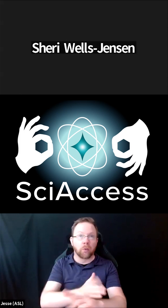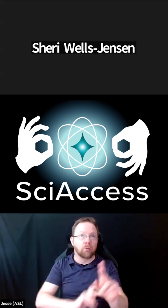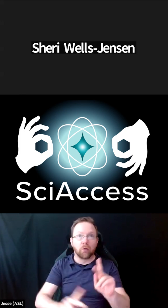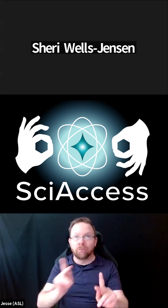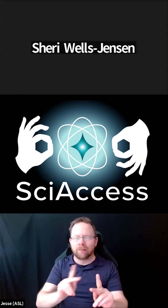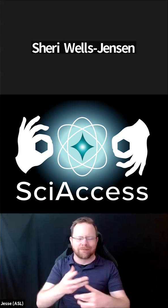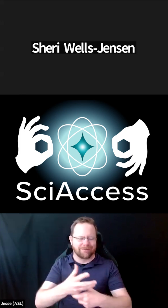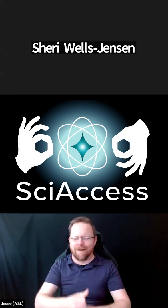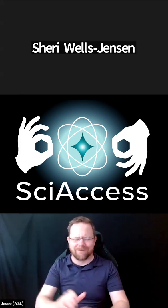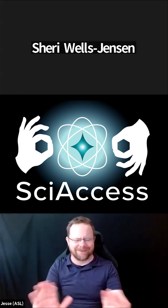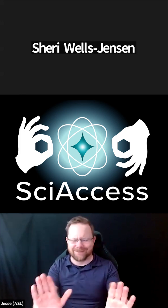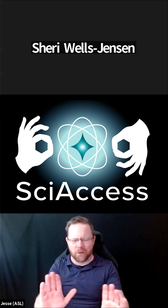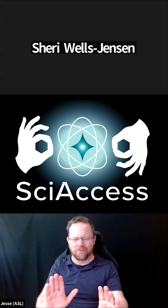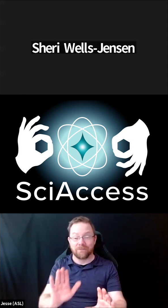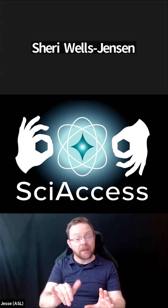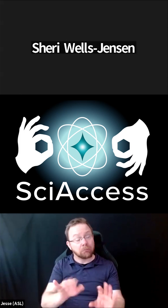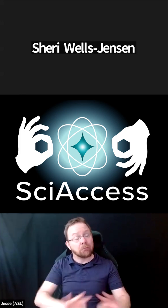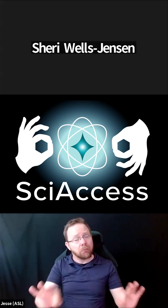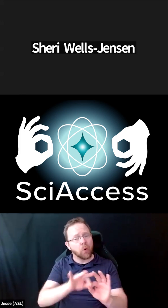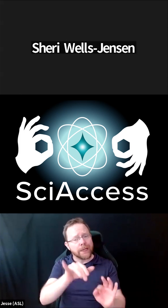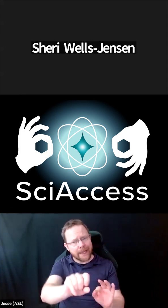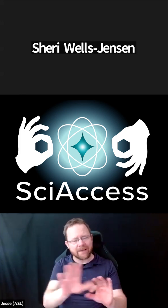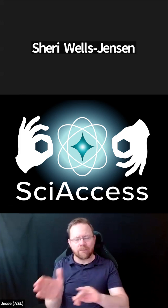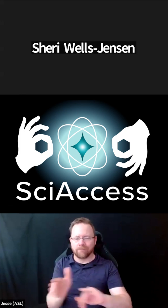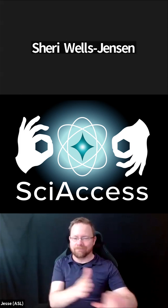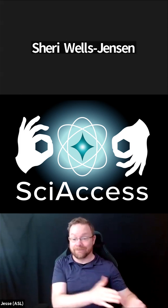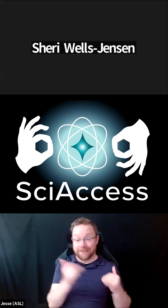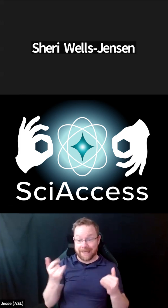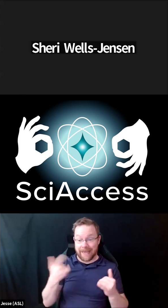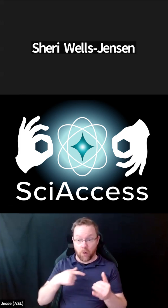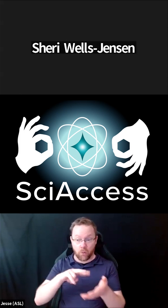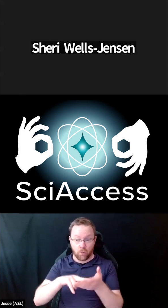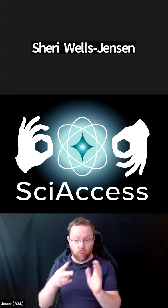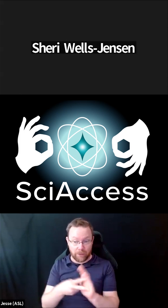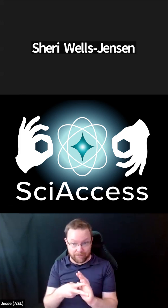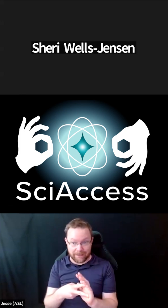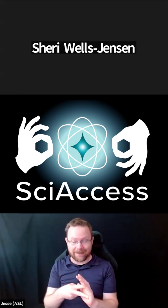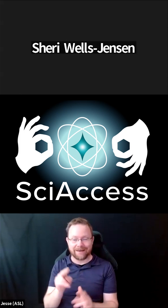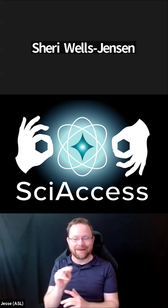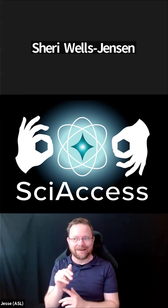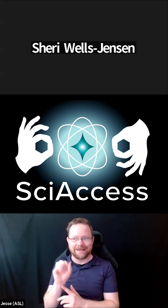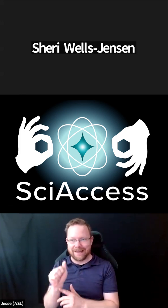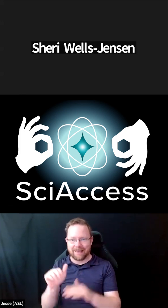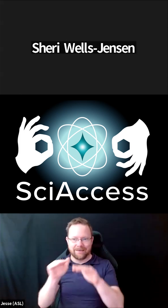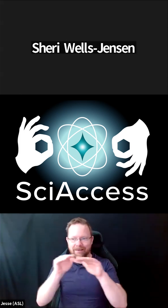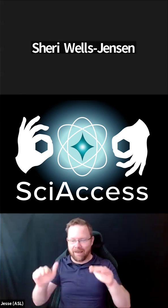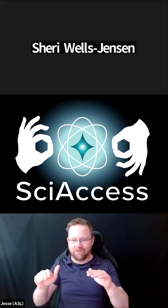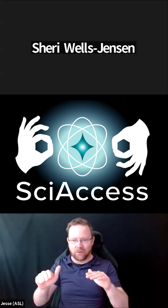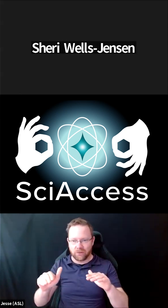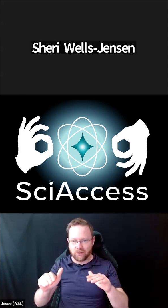What we are talking about is NASA level kinds of investigations where we will find out what disabled people